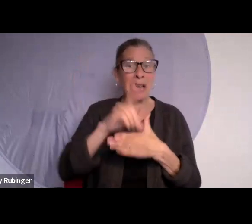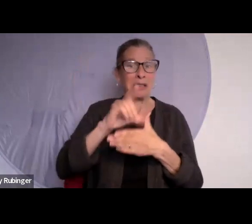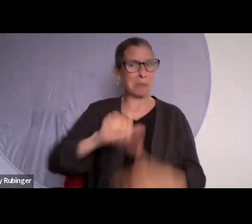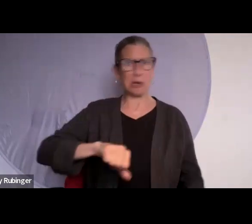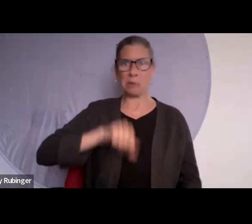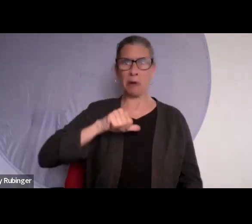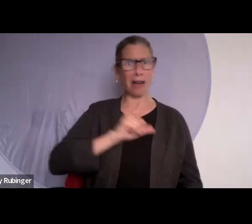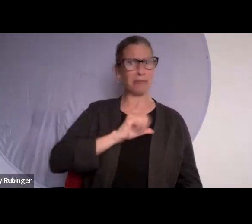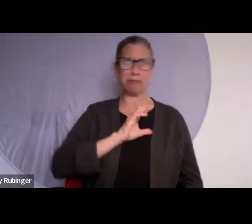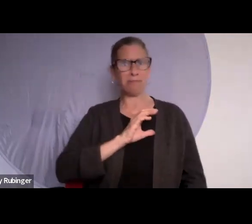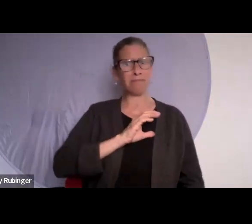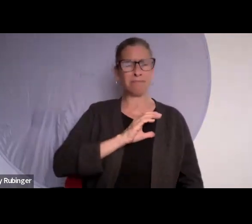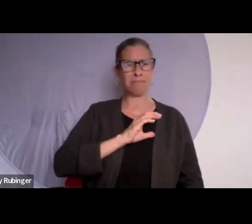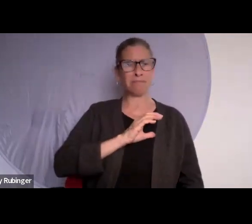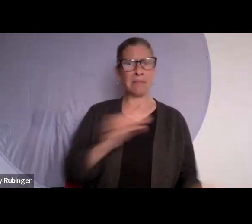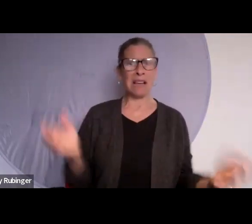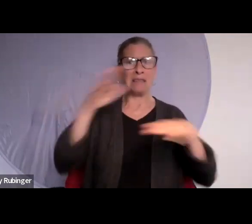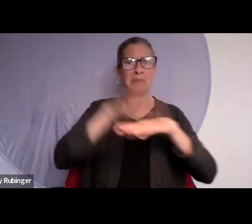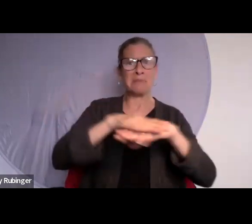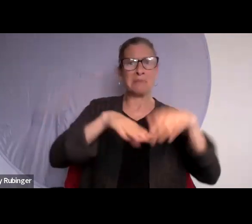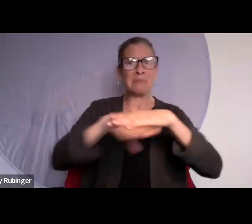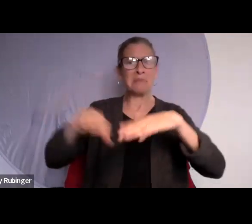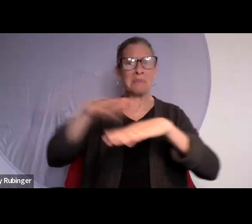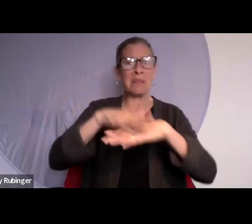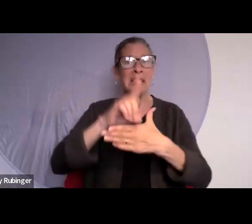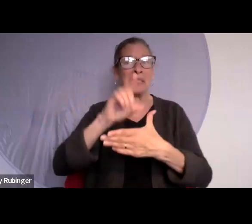and intersectionality and disability as an identity. But